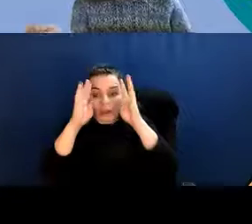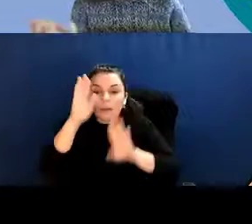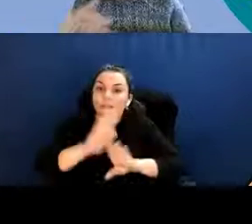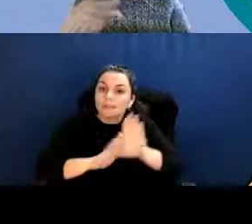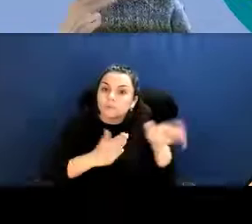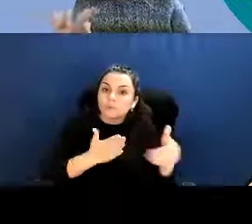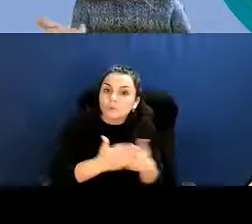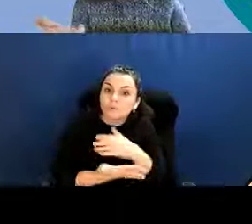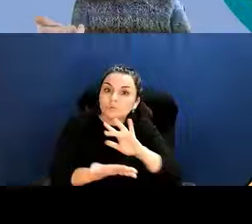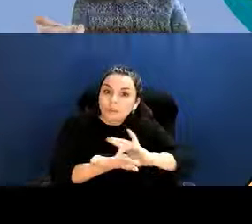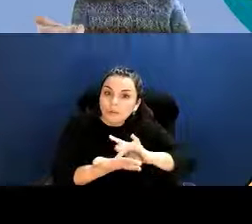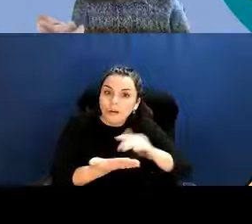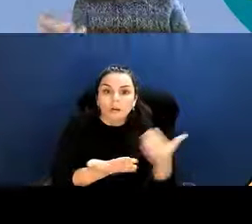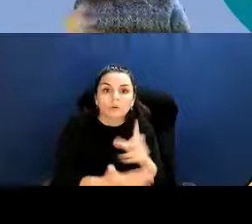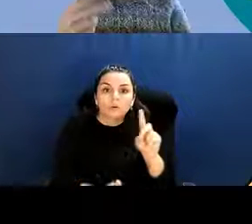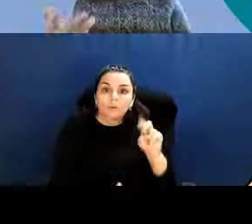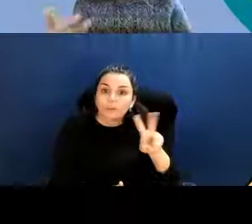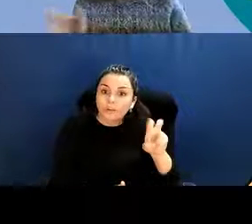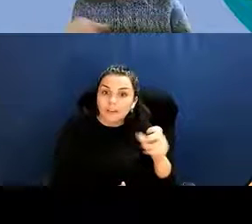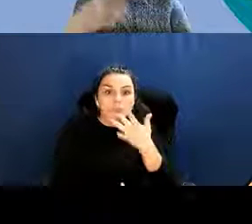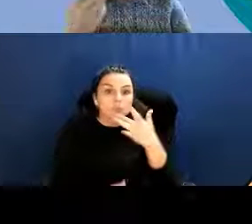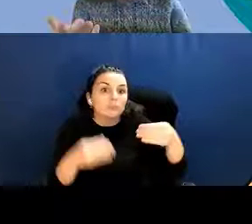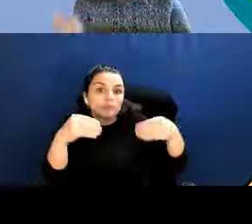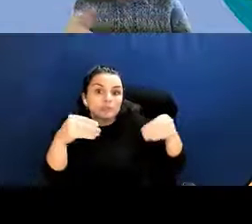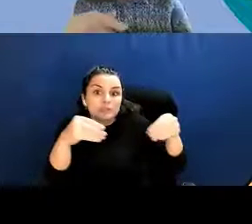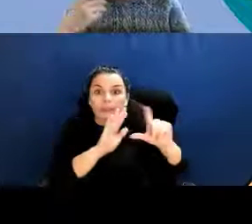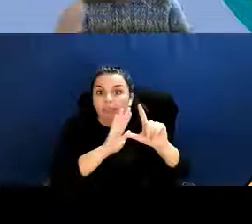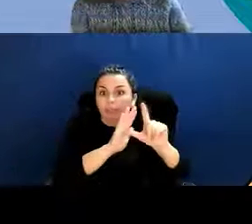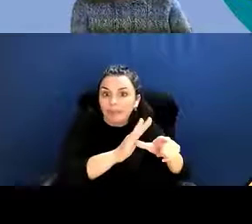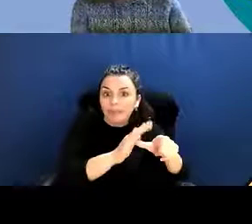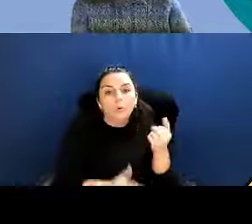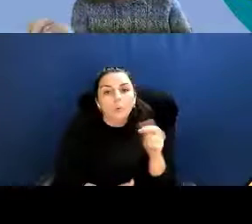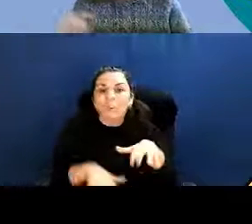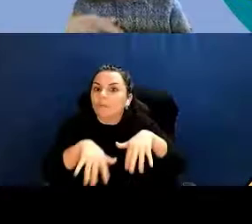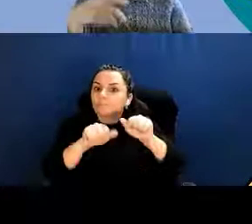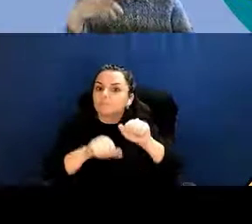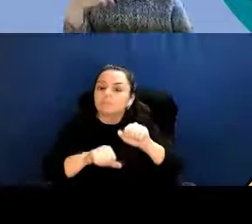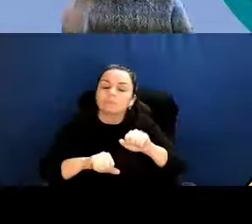and you want to put it on the market at some point so you're doing clinical research to support that,